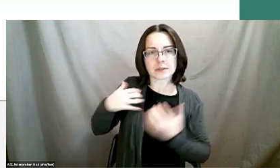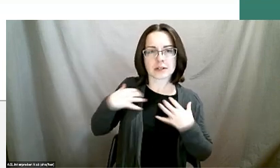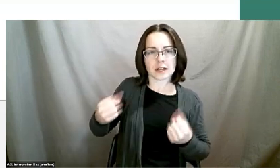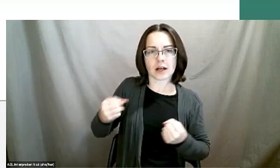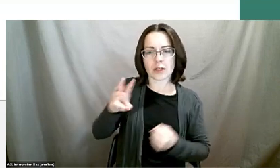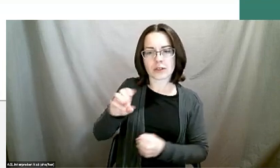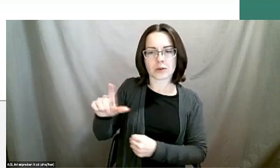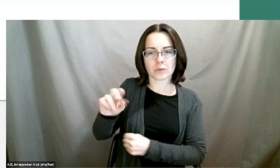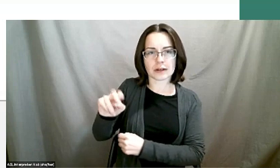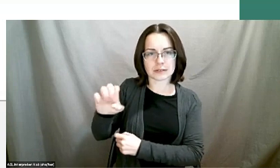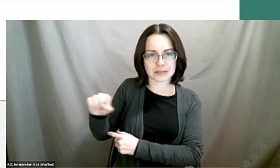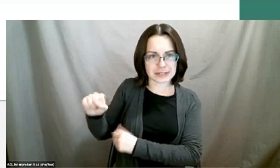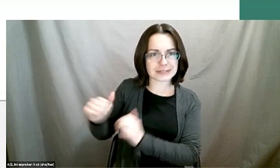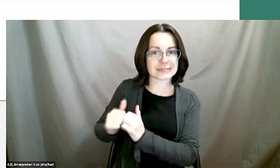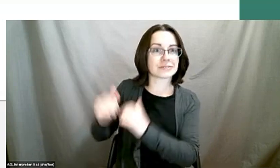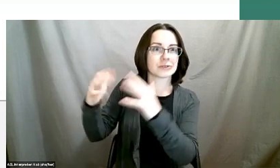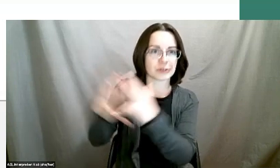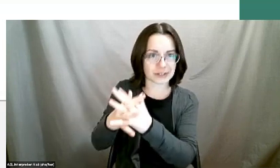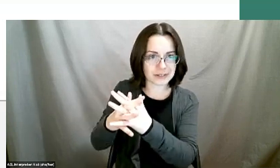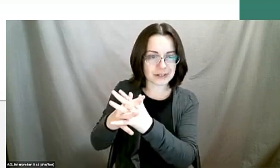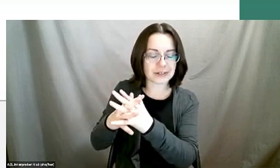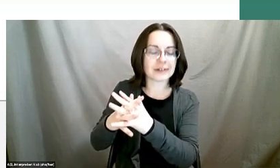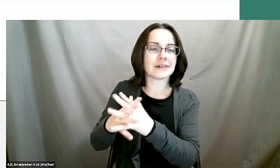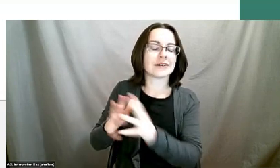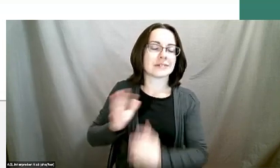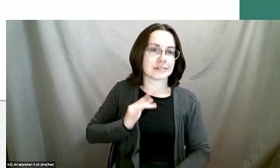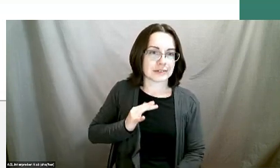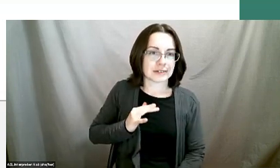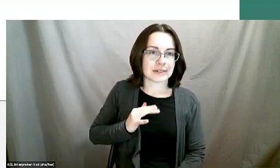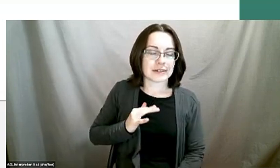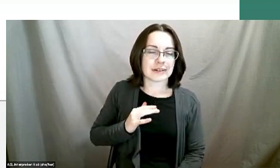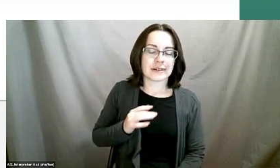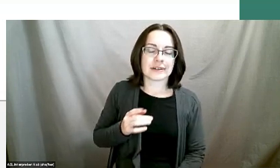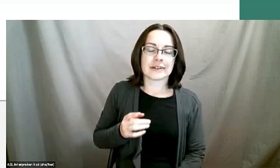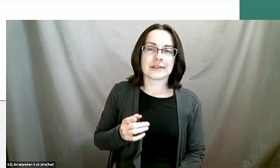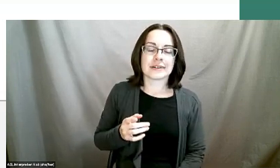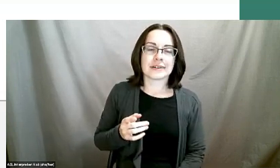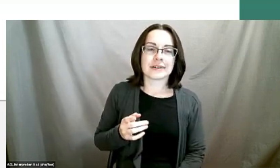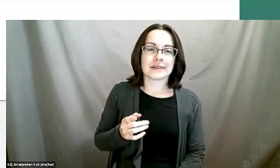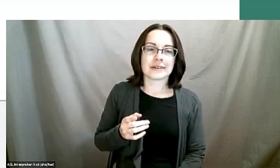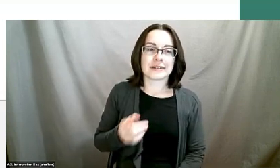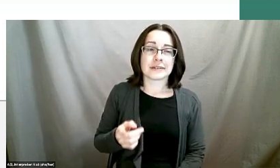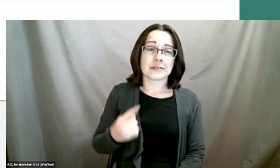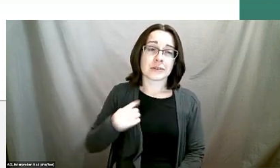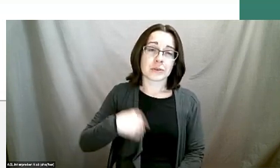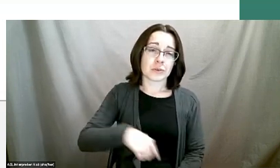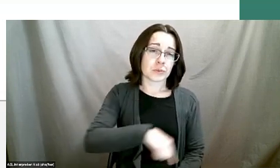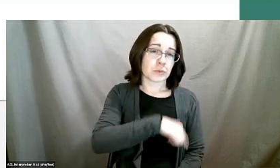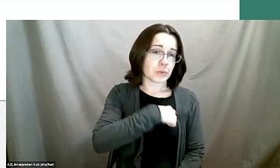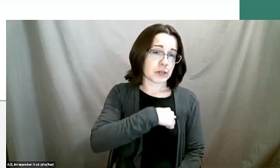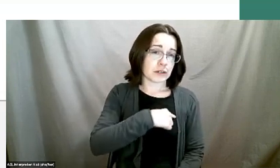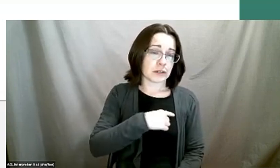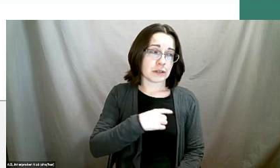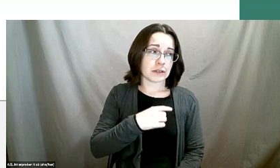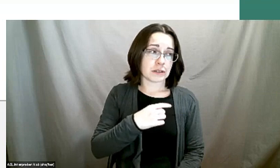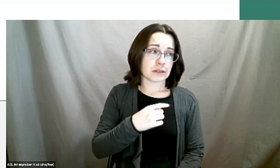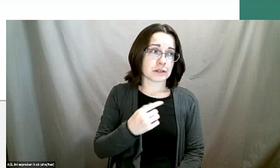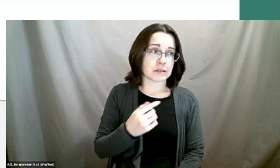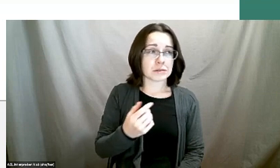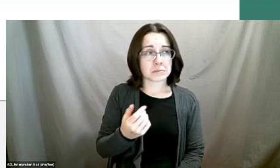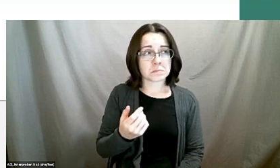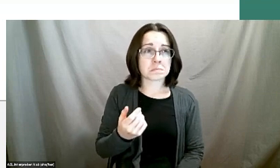And we have been able to harness that power.